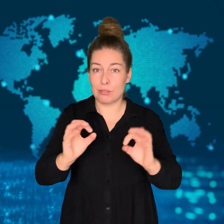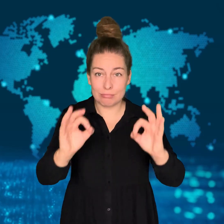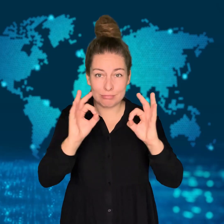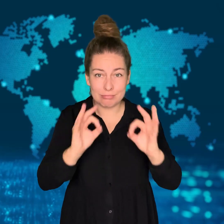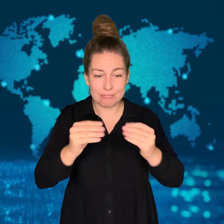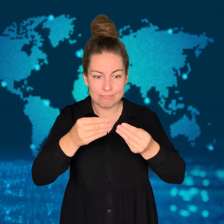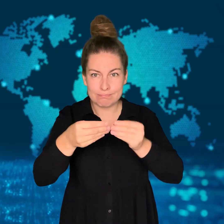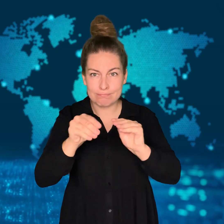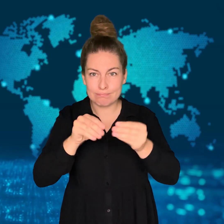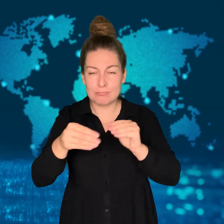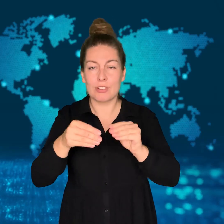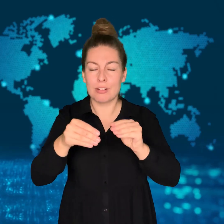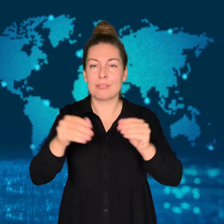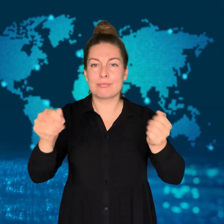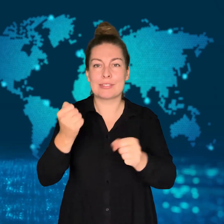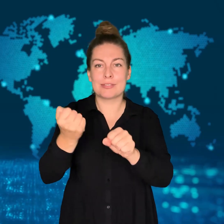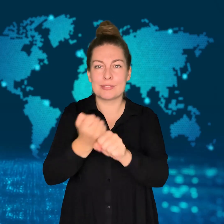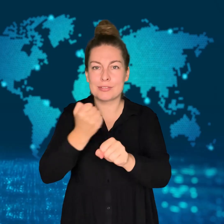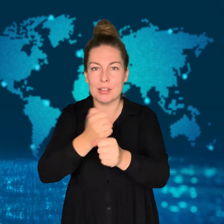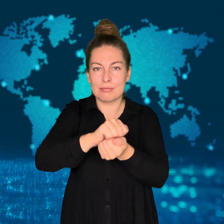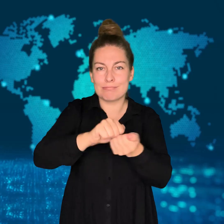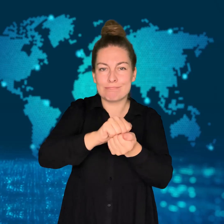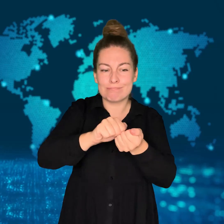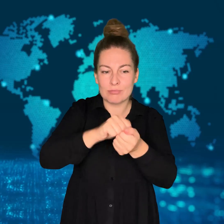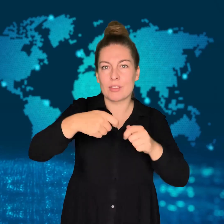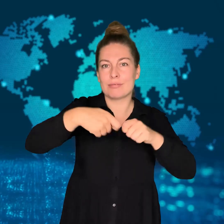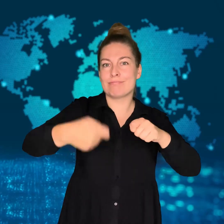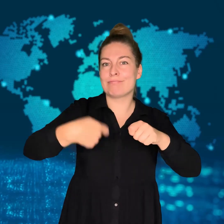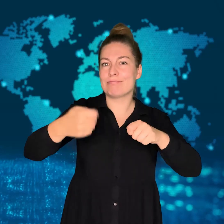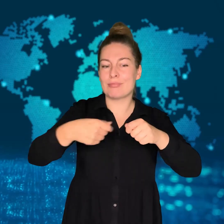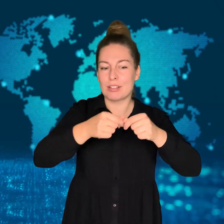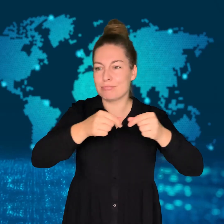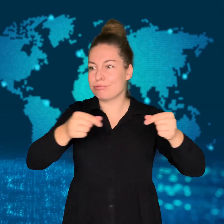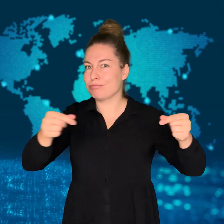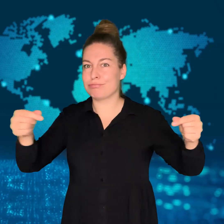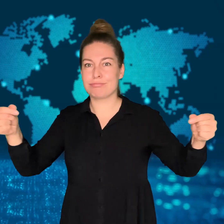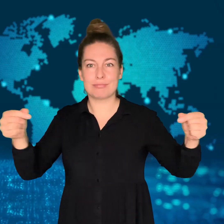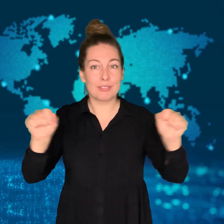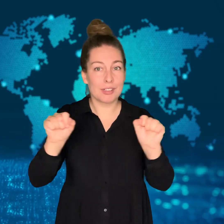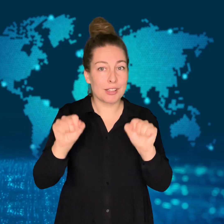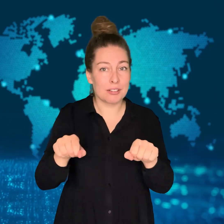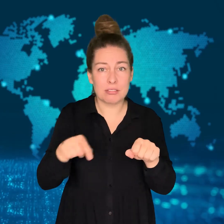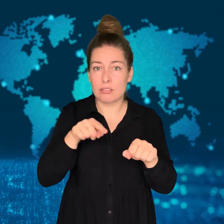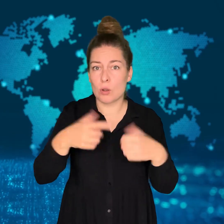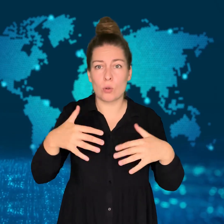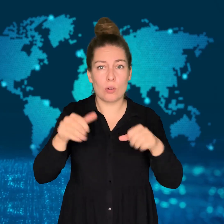The sandals found have no laces, but there was probably